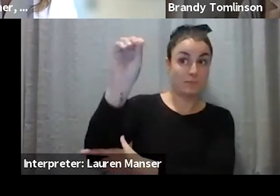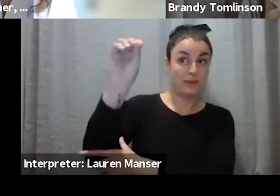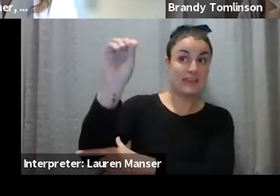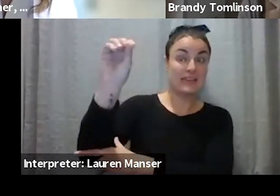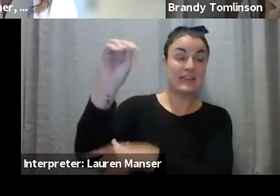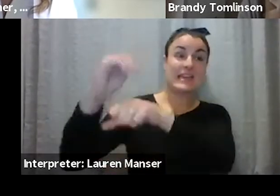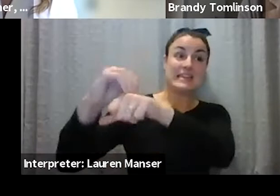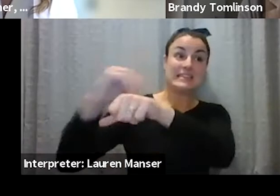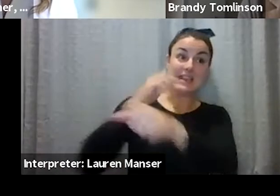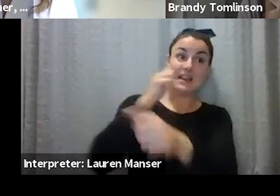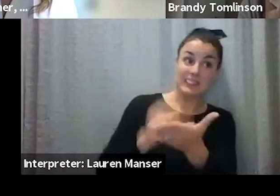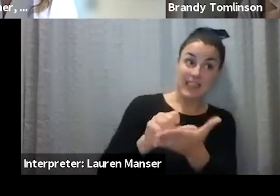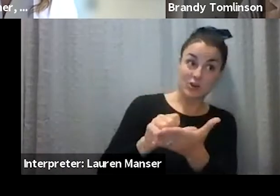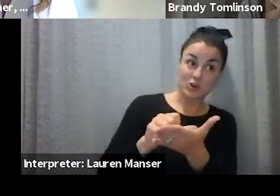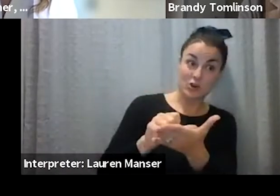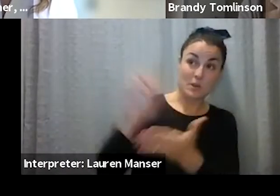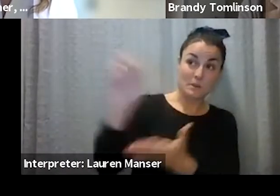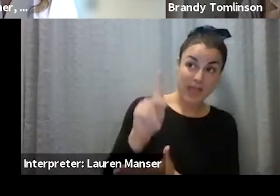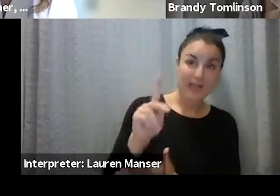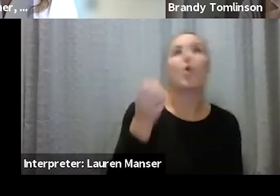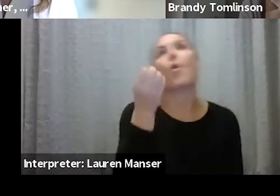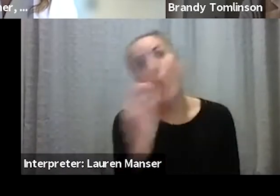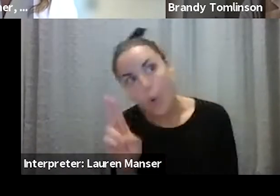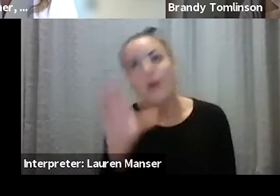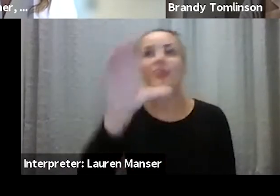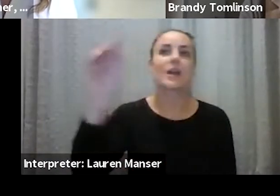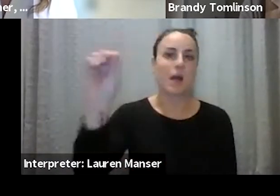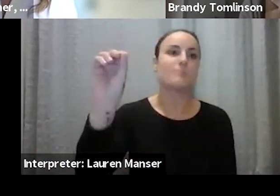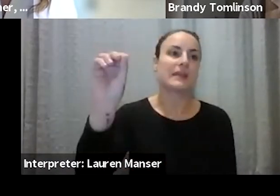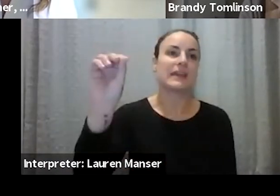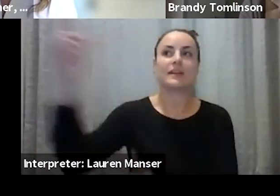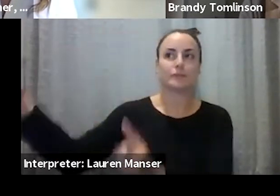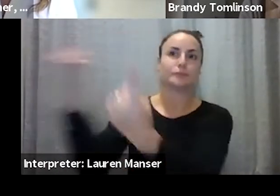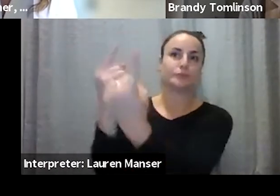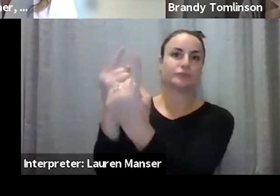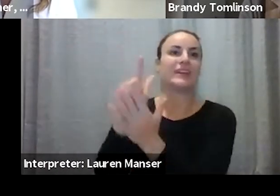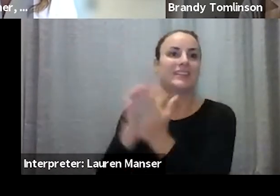who will then engage in some dialogue, sometimes good faith dialogue, and sometimes questionable,